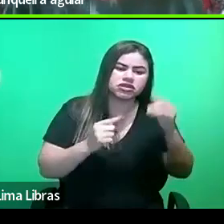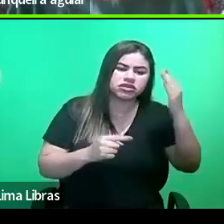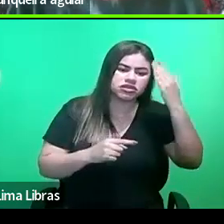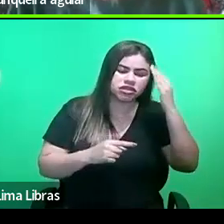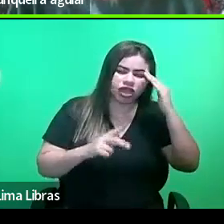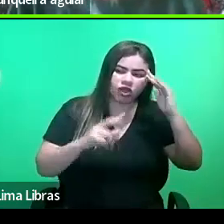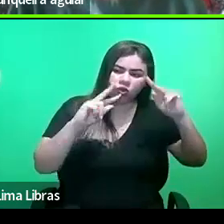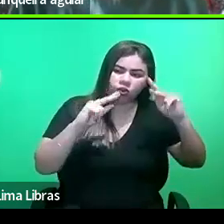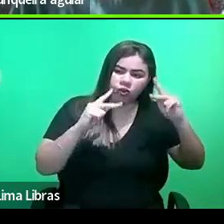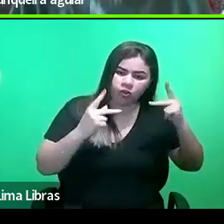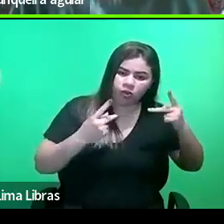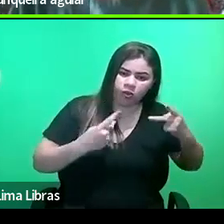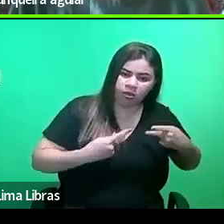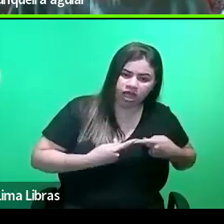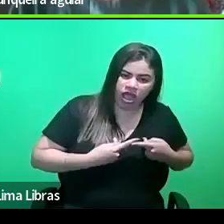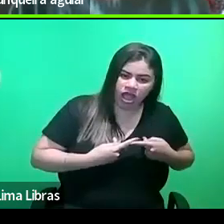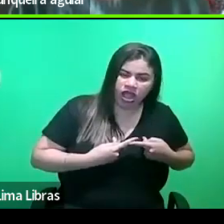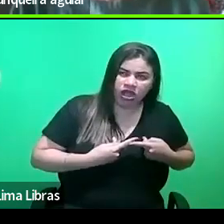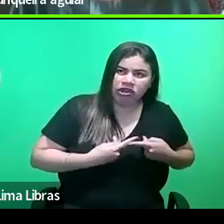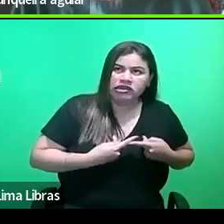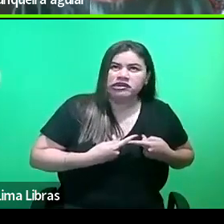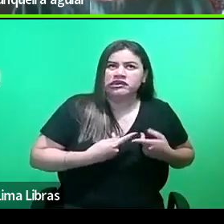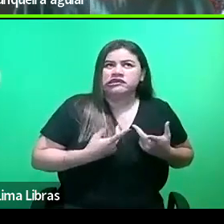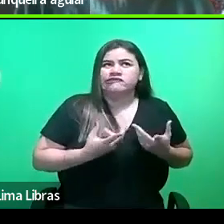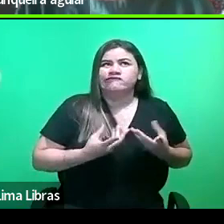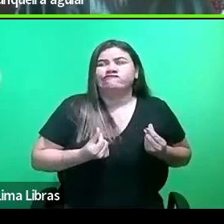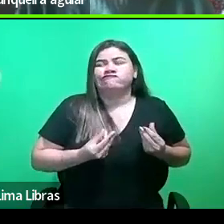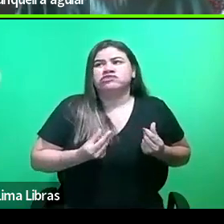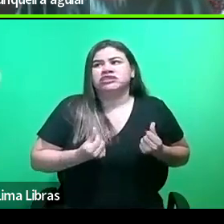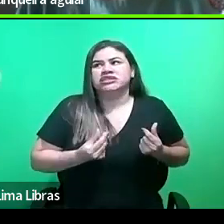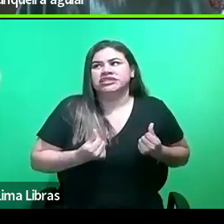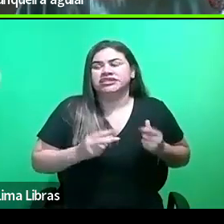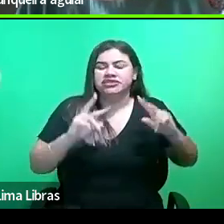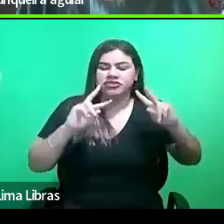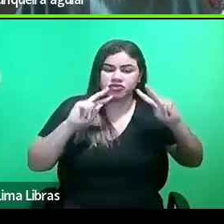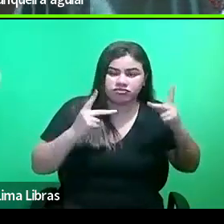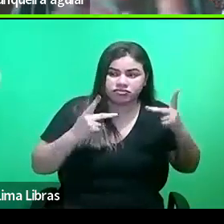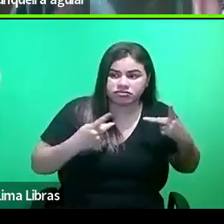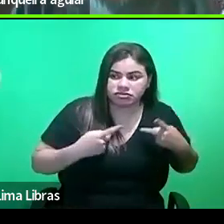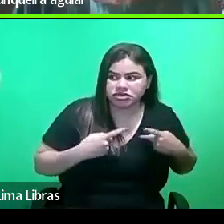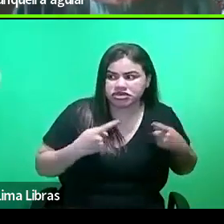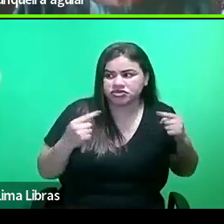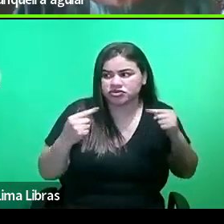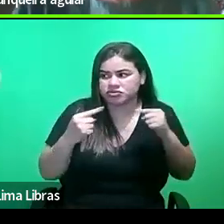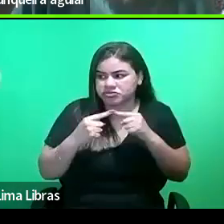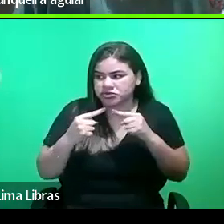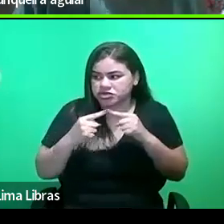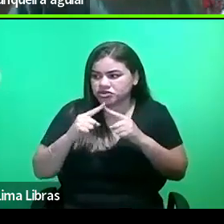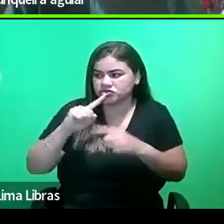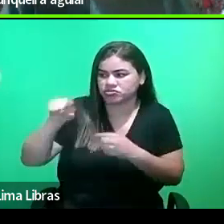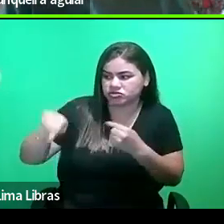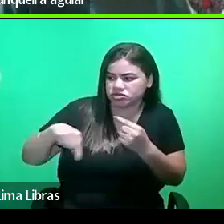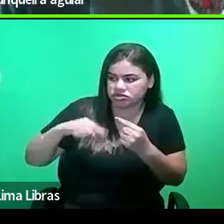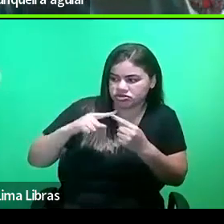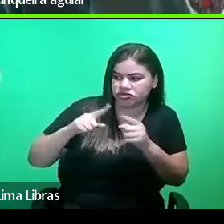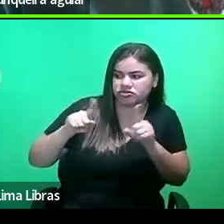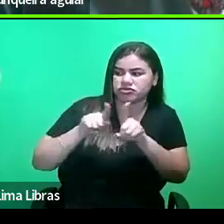I think Benji is I think Benji is to I think Benji is to manage